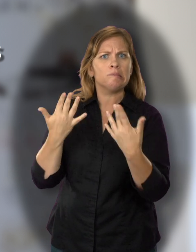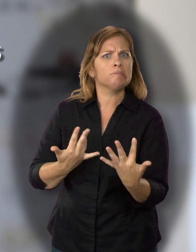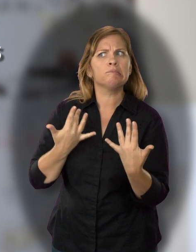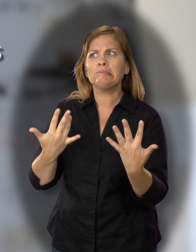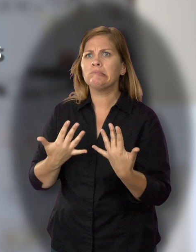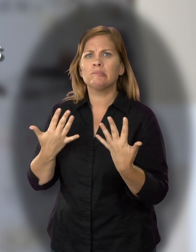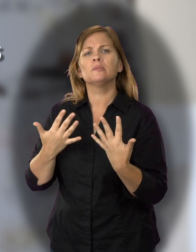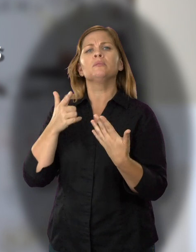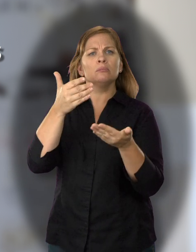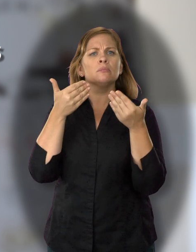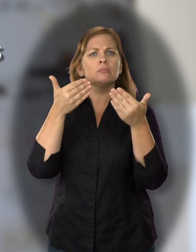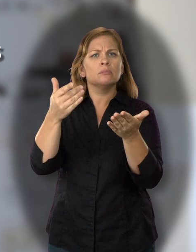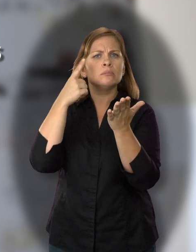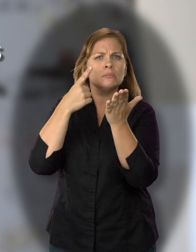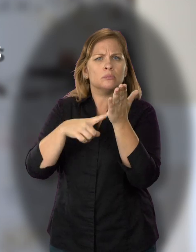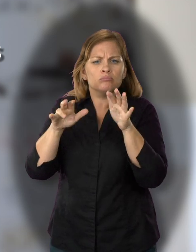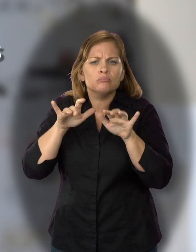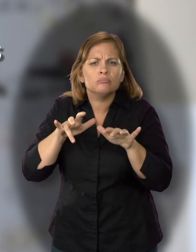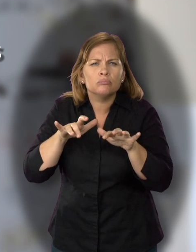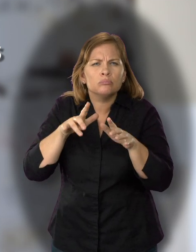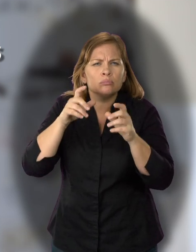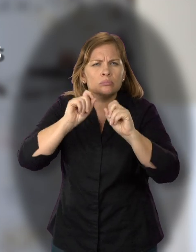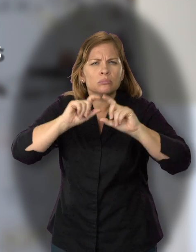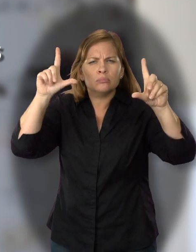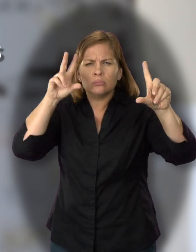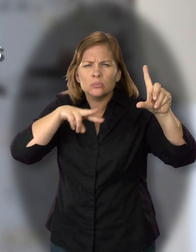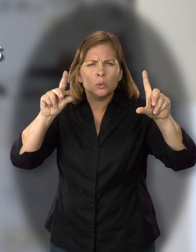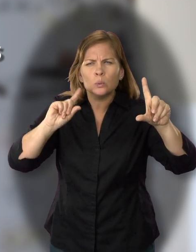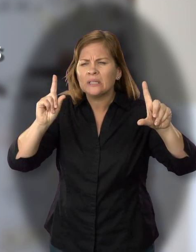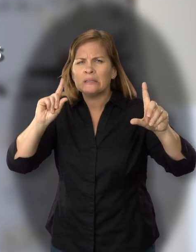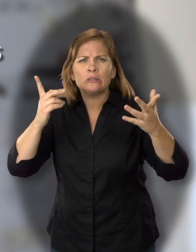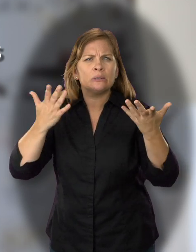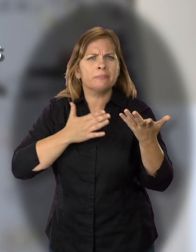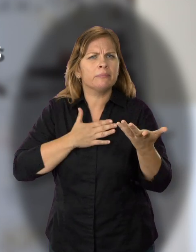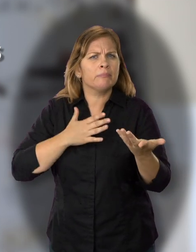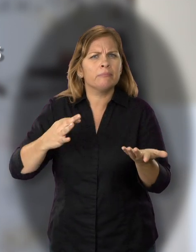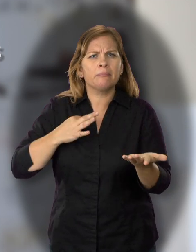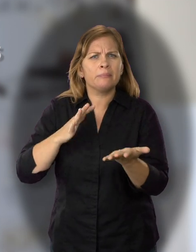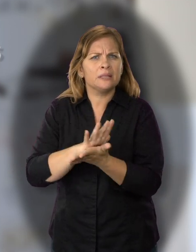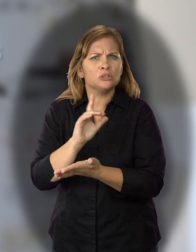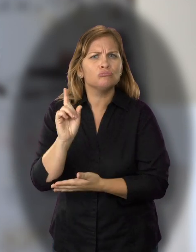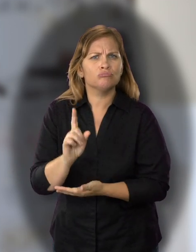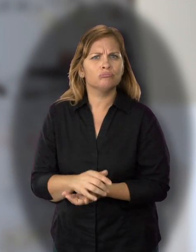you can check on its status online.